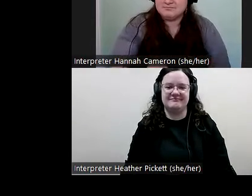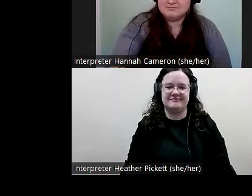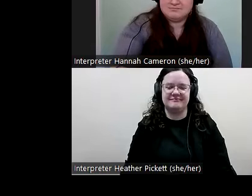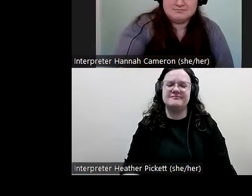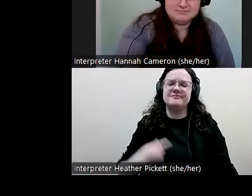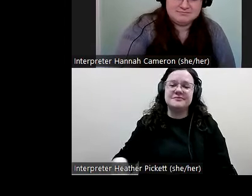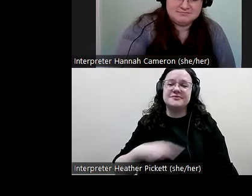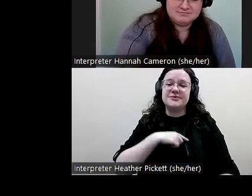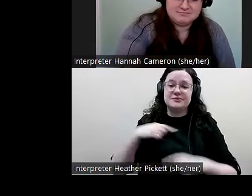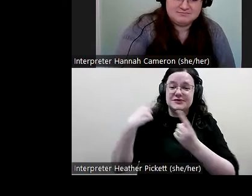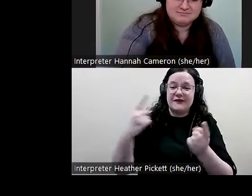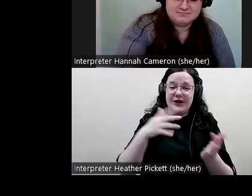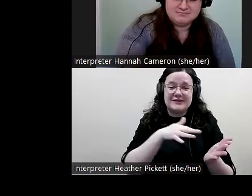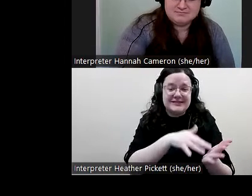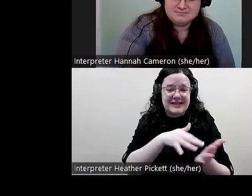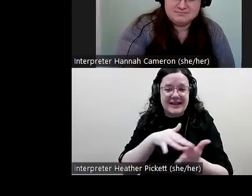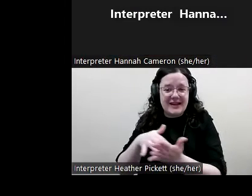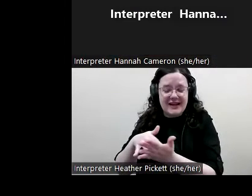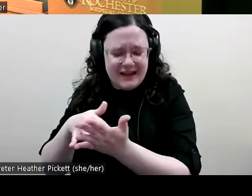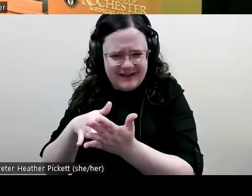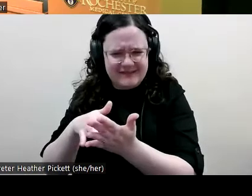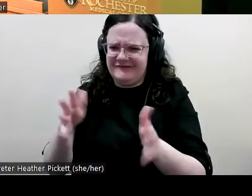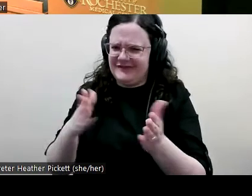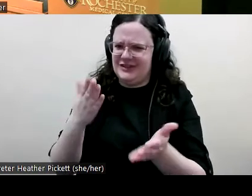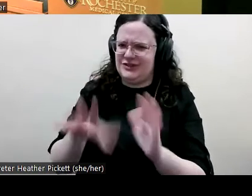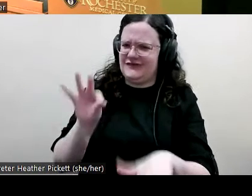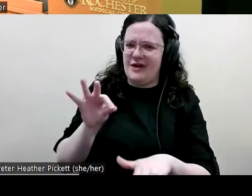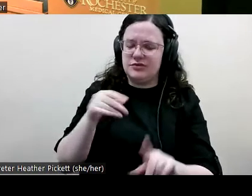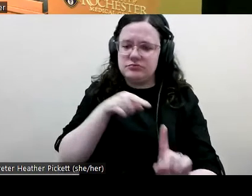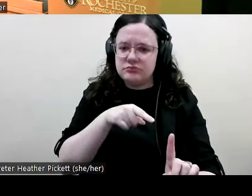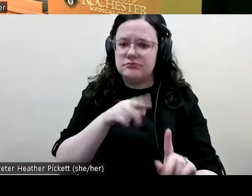rely on their family for support those friends have gone away they have you know we don't have